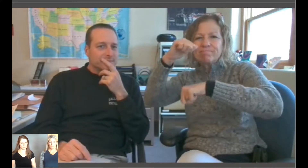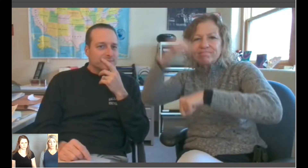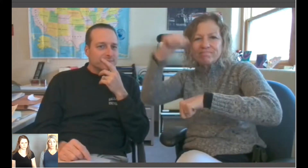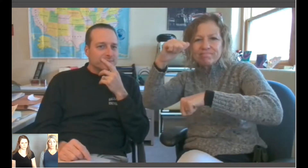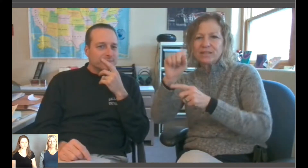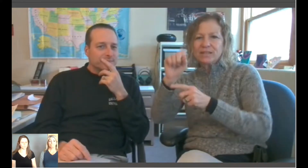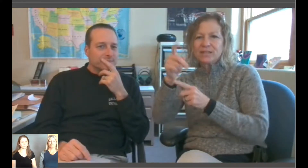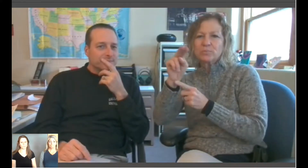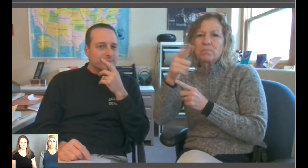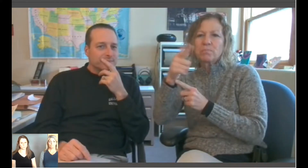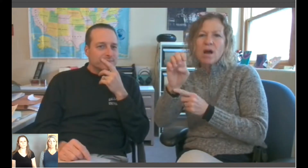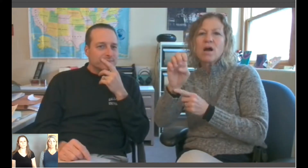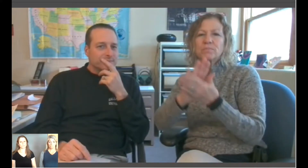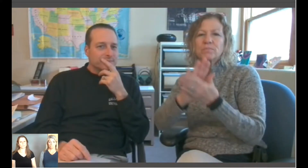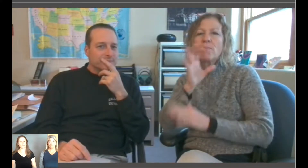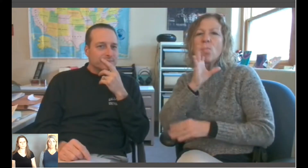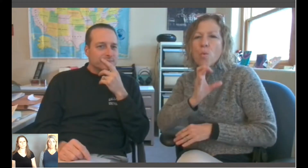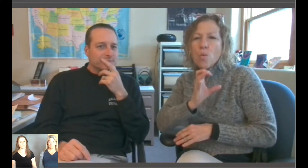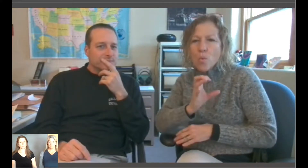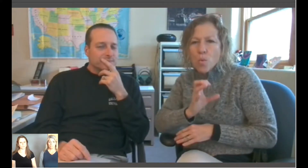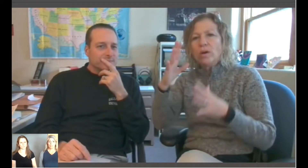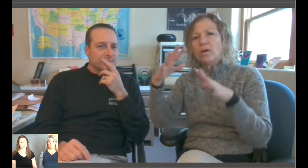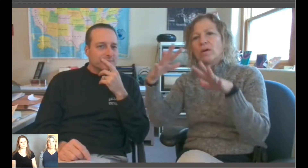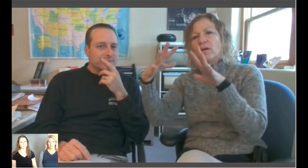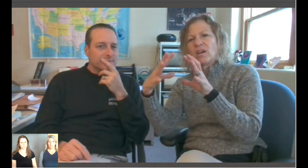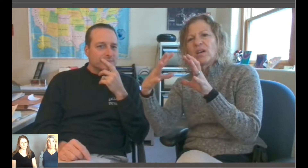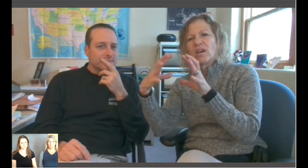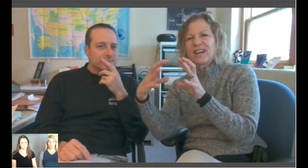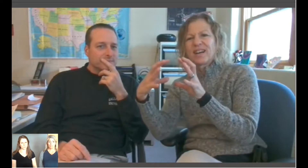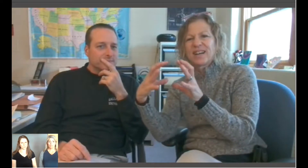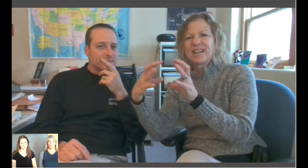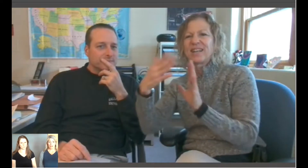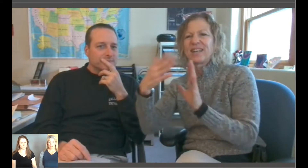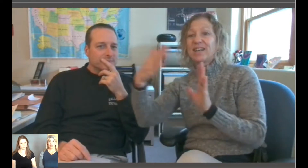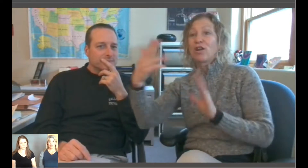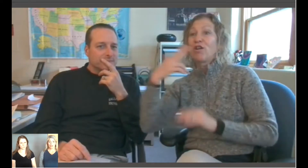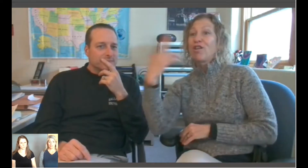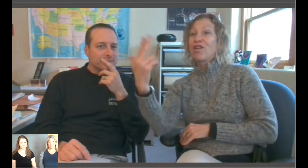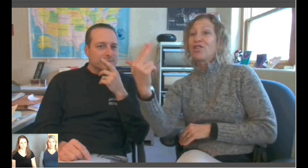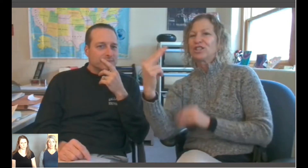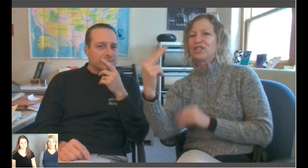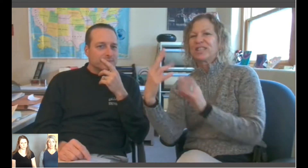But once they become age 5 and beyond their brain becomes more hardened. It's older.